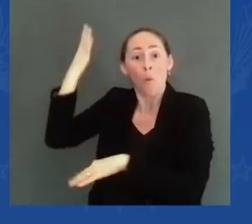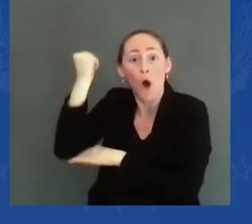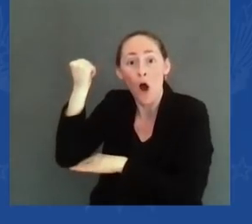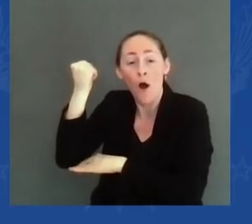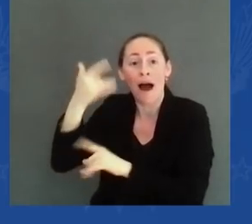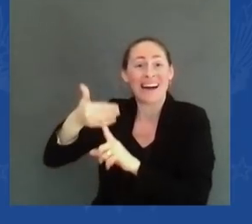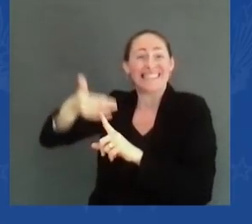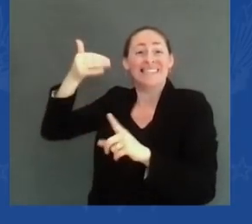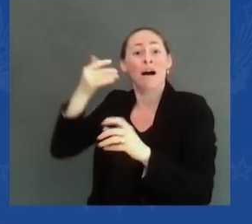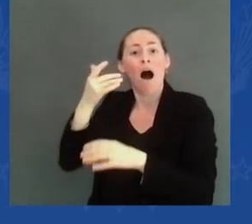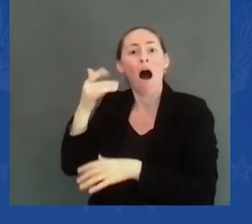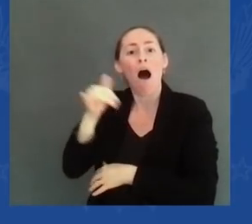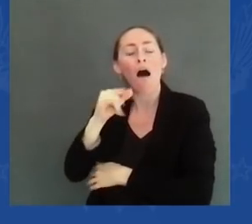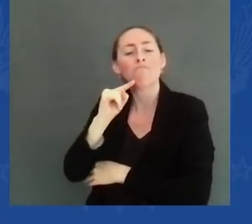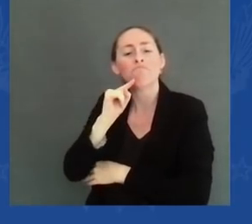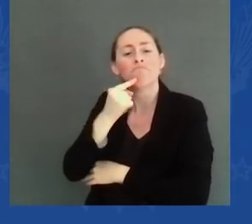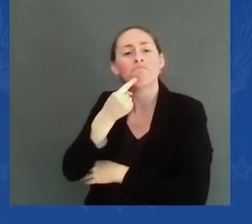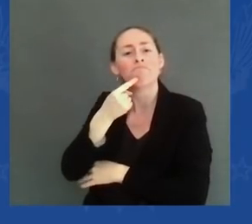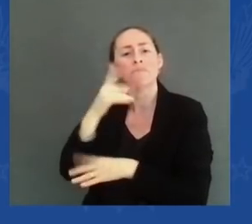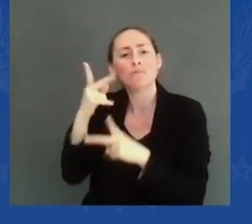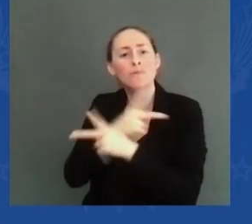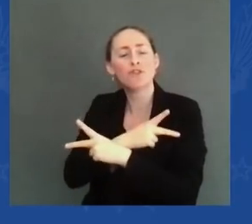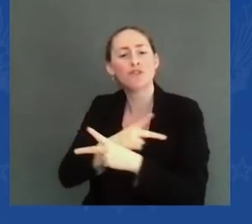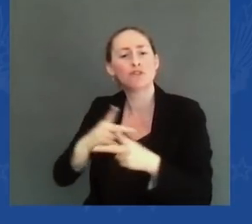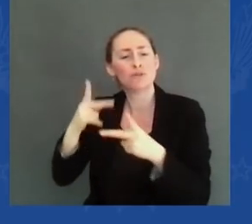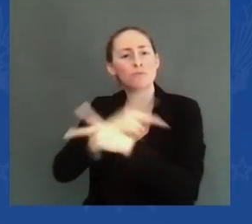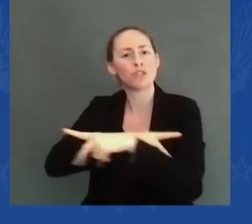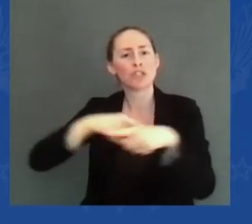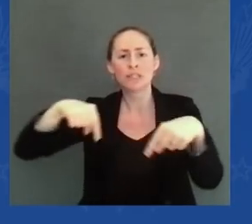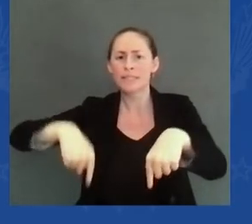Fred ravaged upstate New York. Let me repeat that.